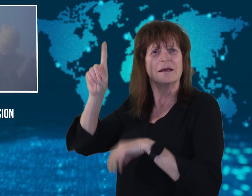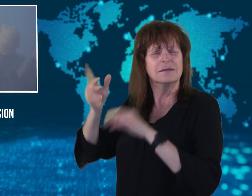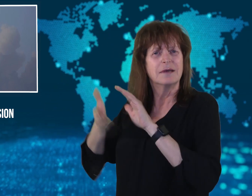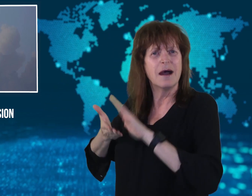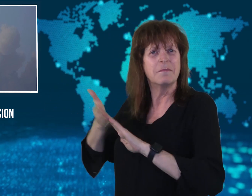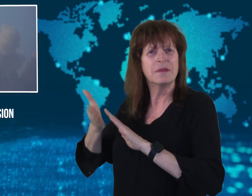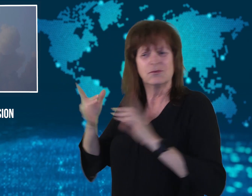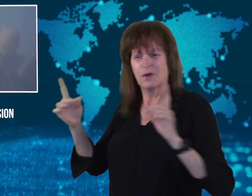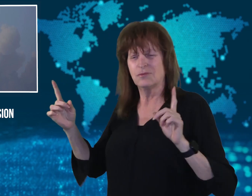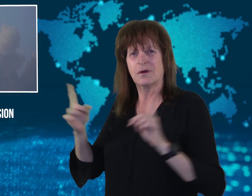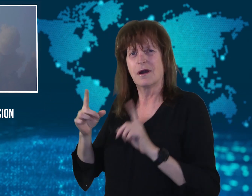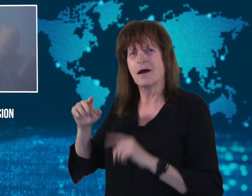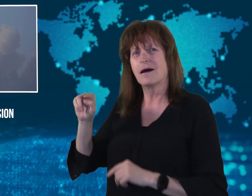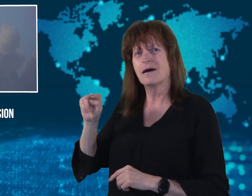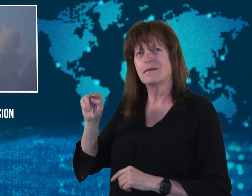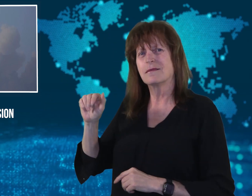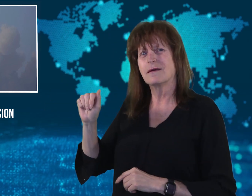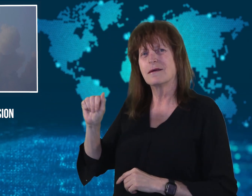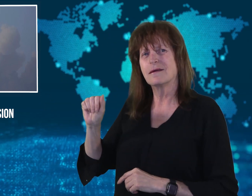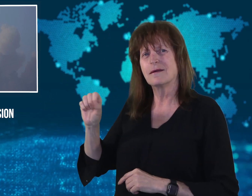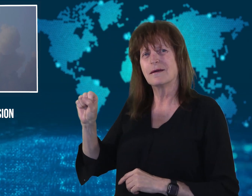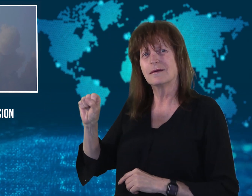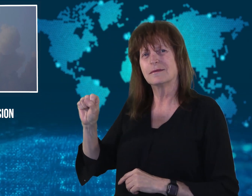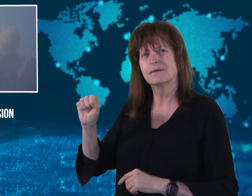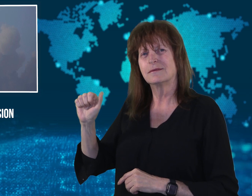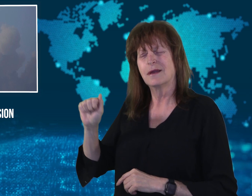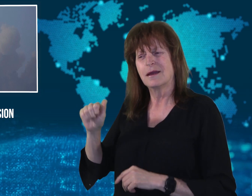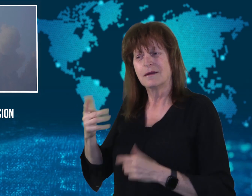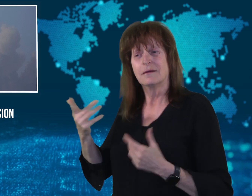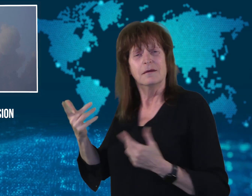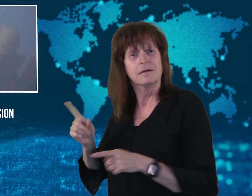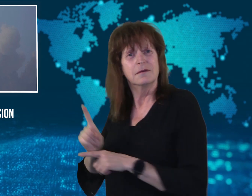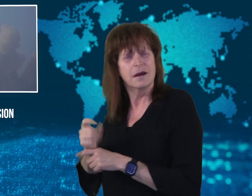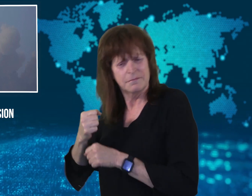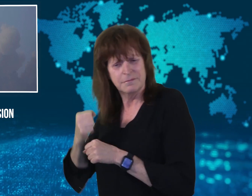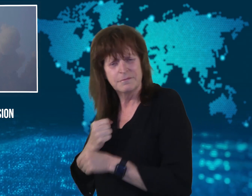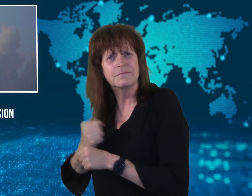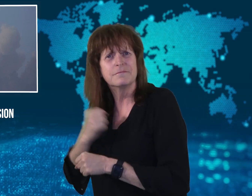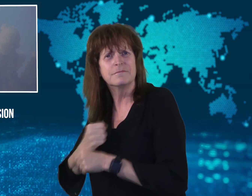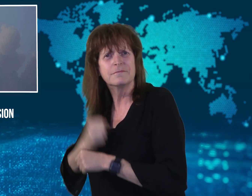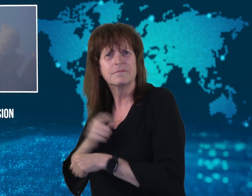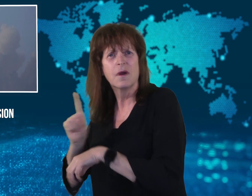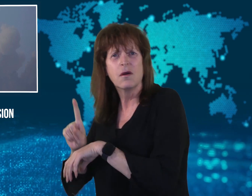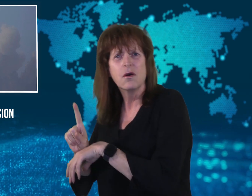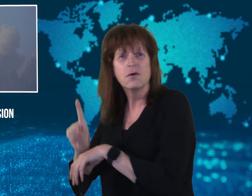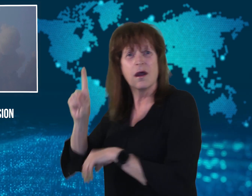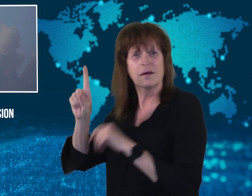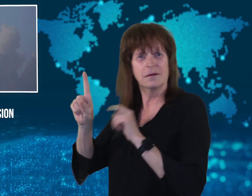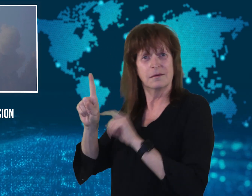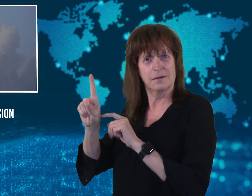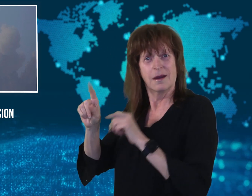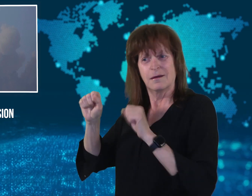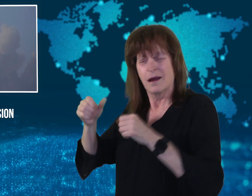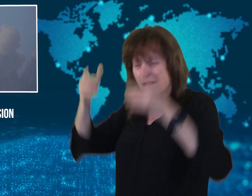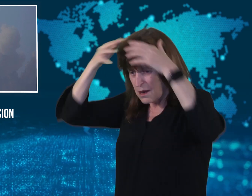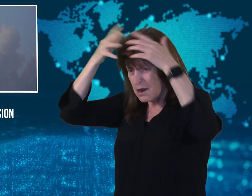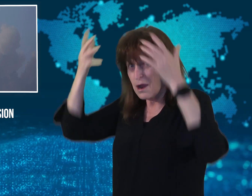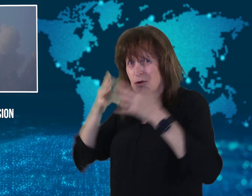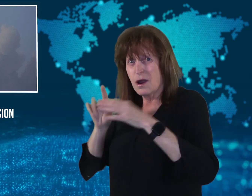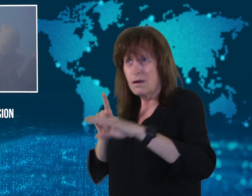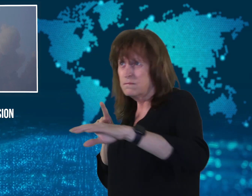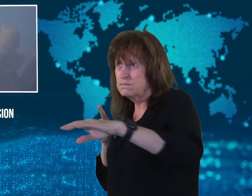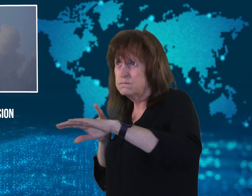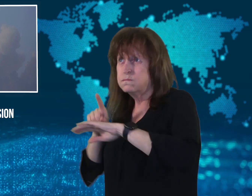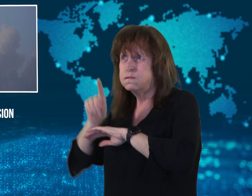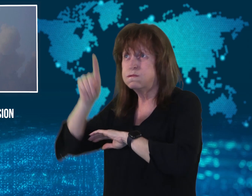SpaceX is funded by the National Aeronautics and Space Administration (NASA) to